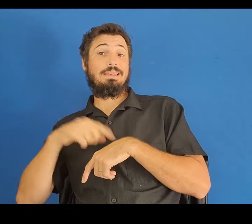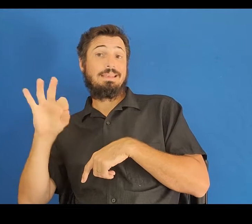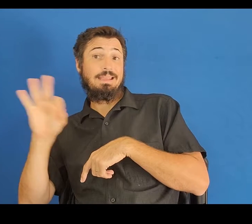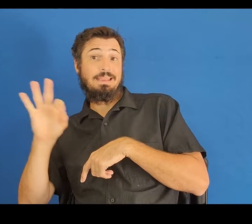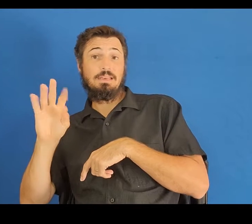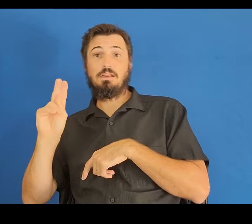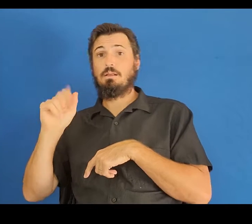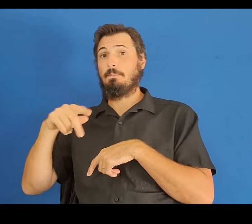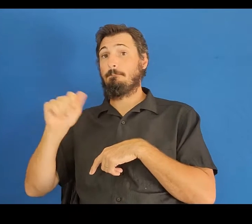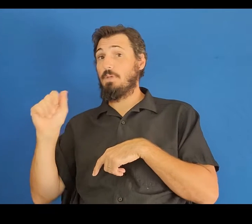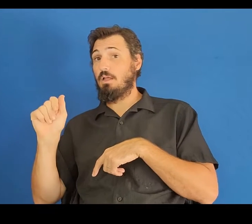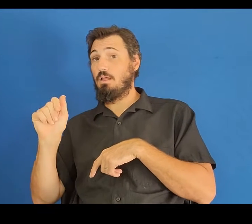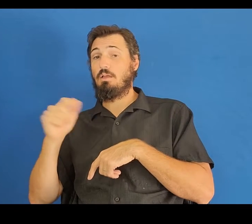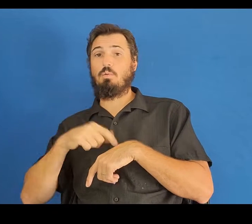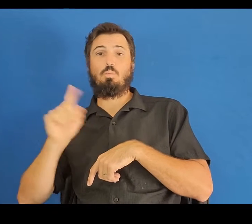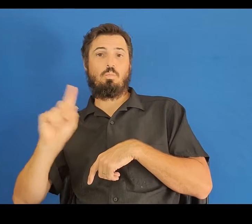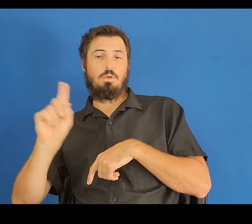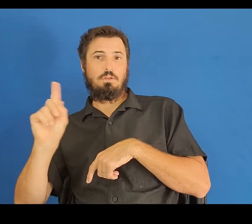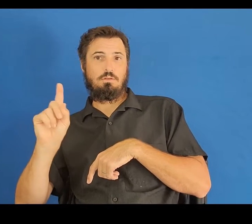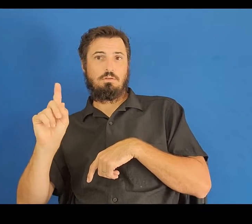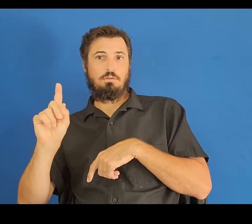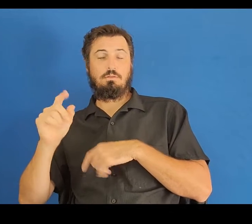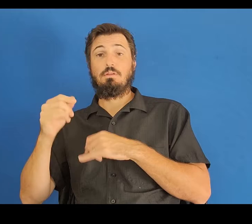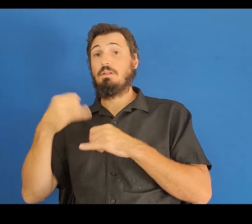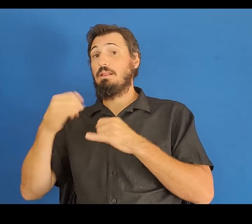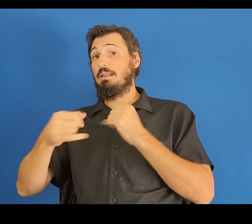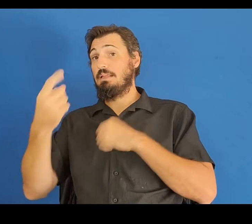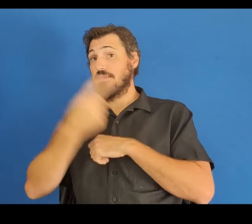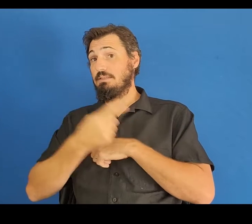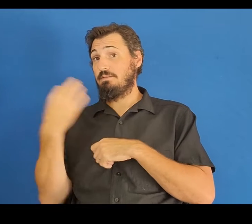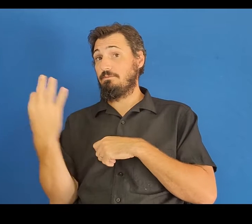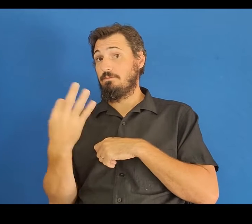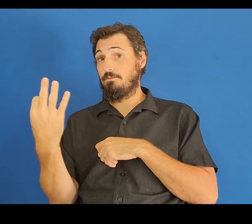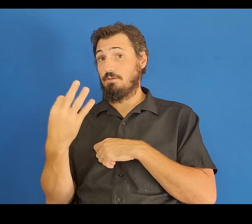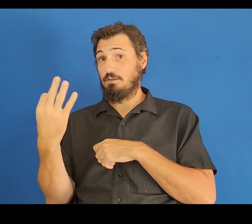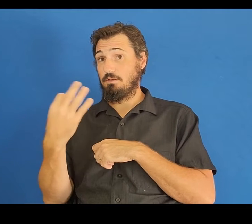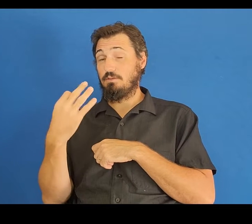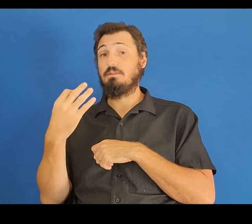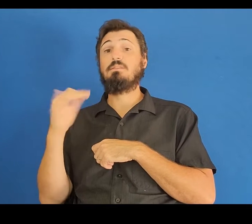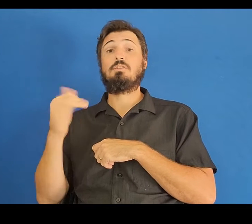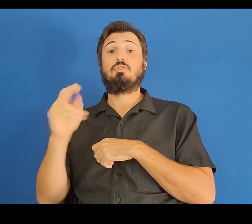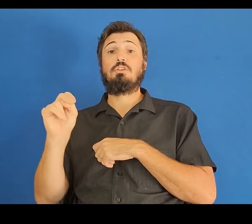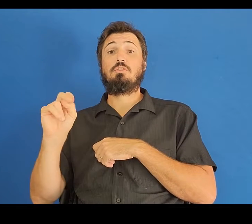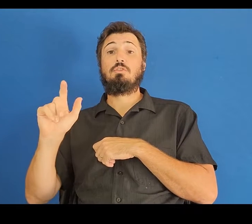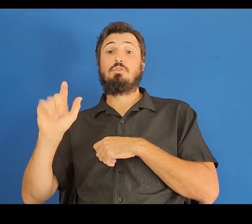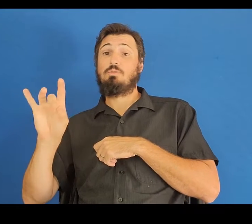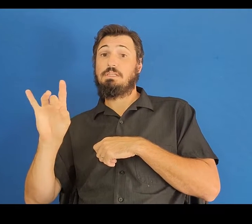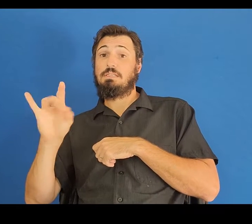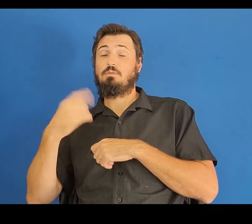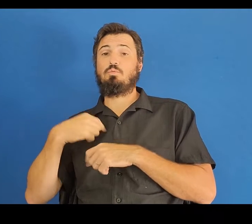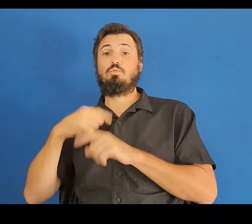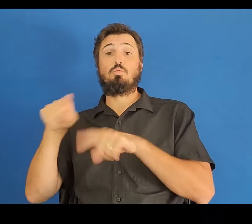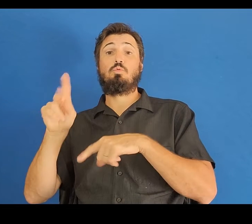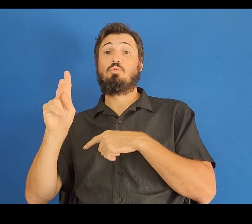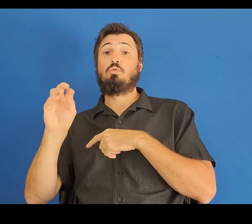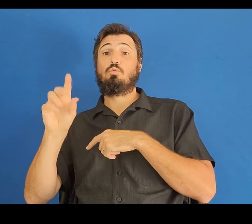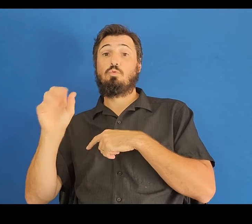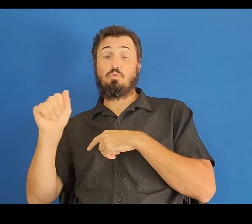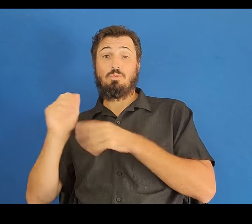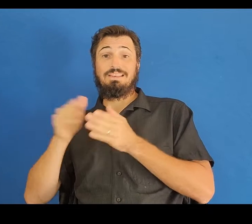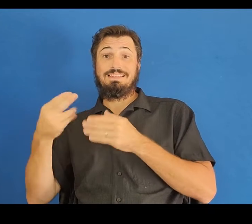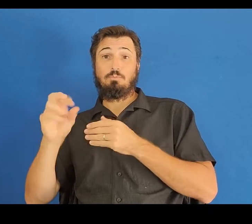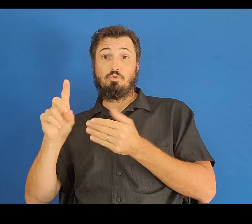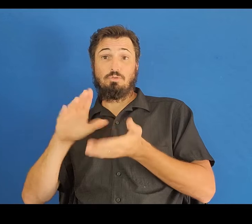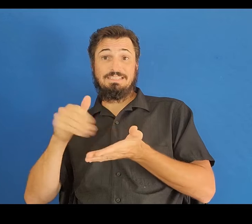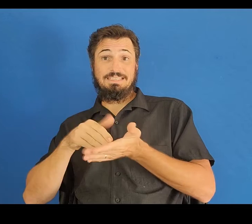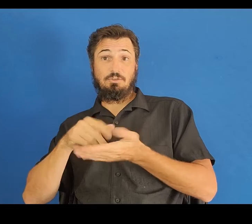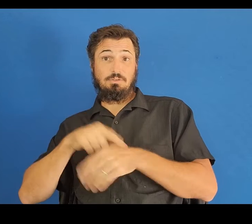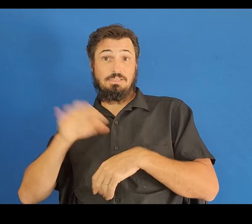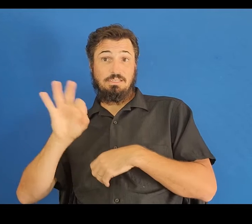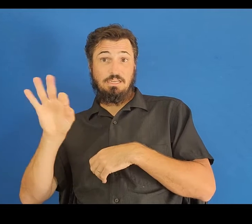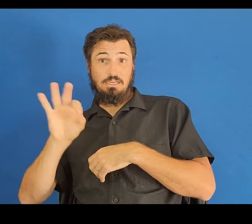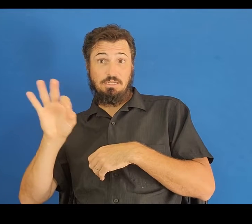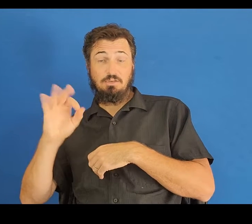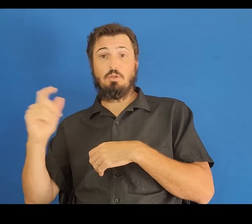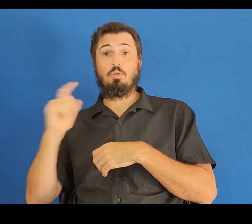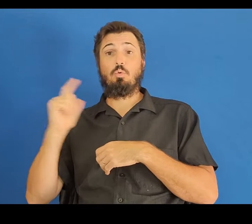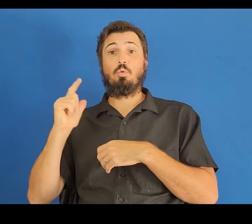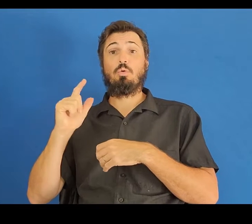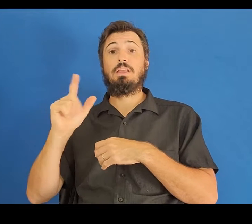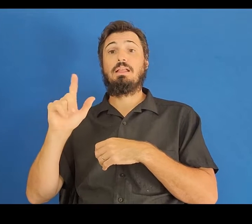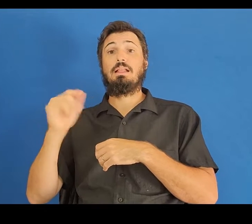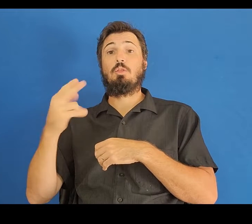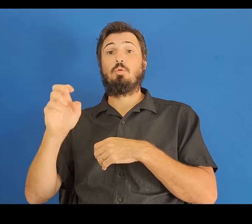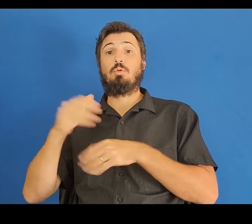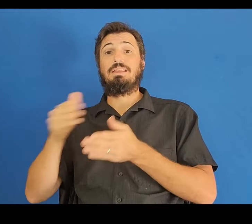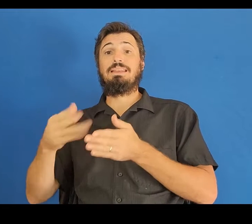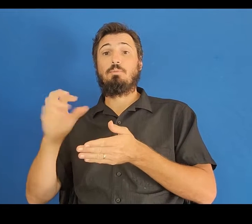and Kapaa at 1 p.m. And the final day will be on Friday, January 28th, when we’ll be at the Koloa Neighborhood Center at 9 a.m. and the Lihue Neighborhood Center at 1 p.m